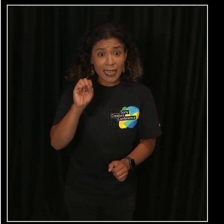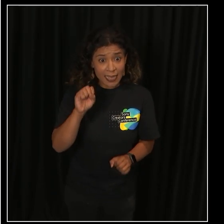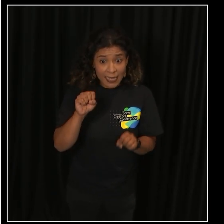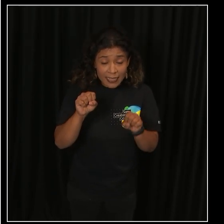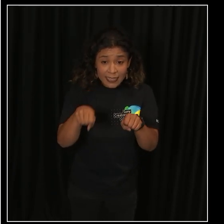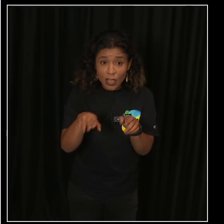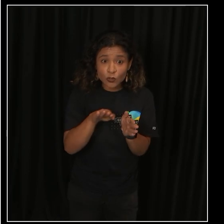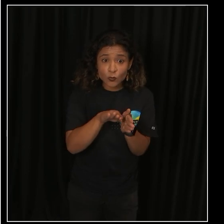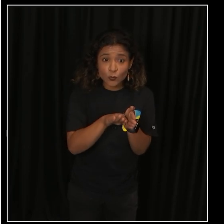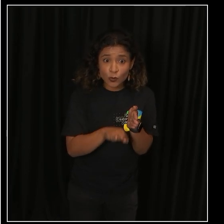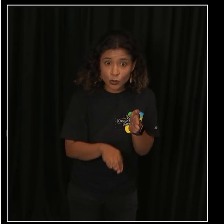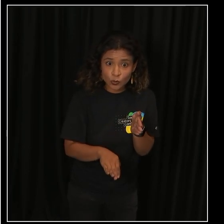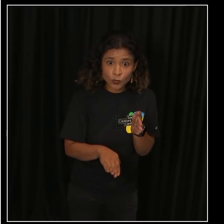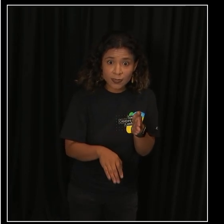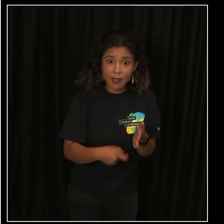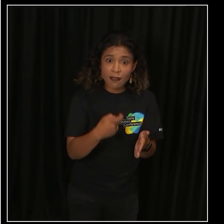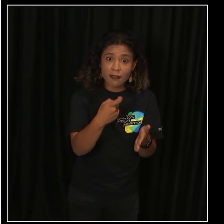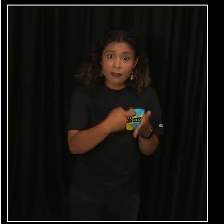maintaining the rendering quality.